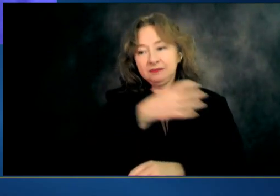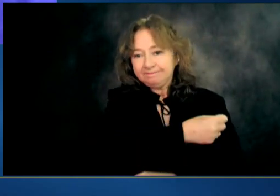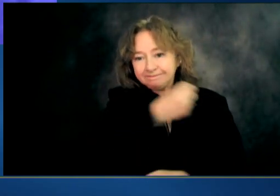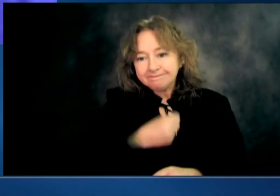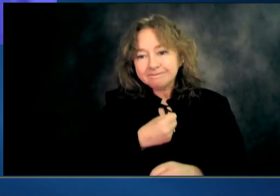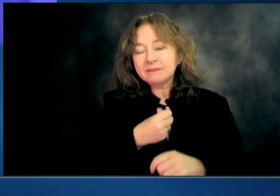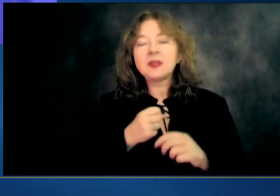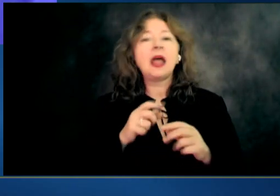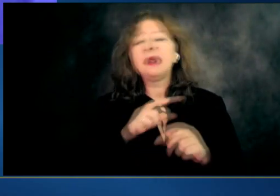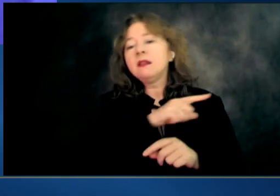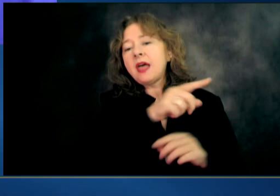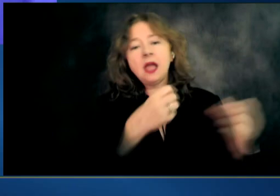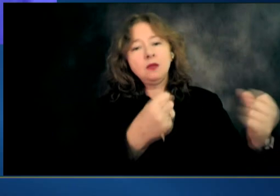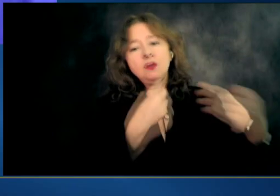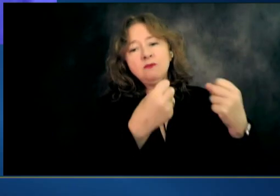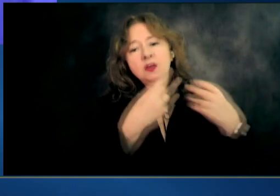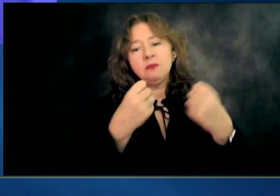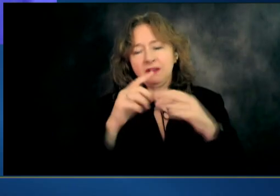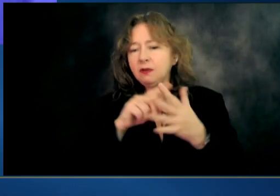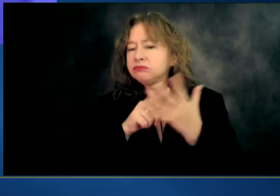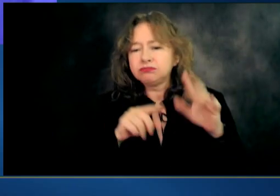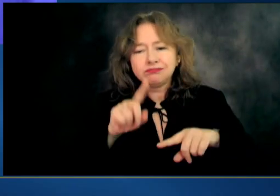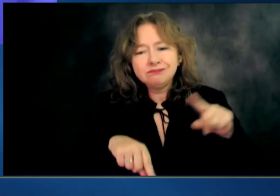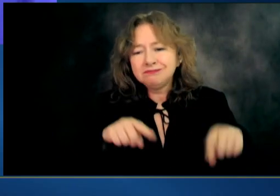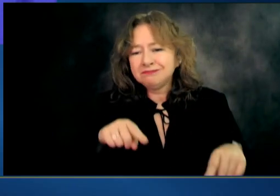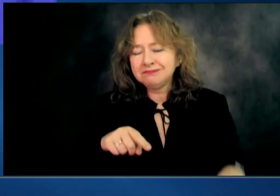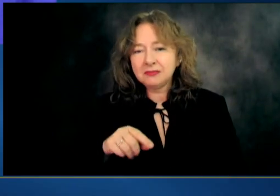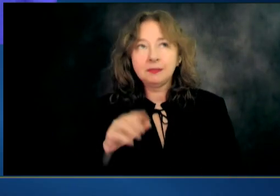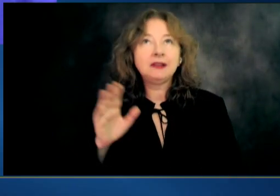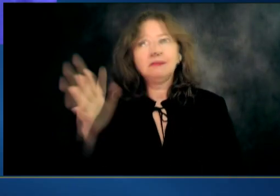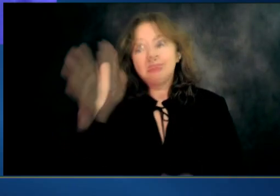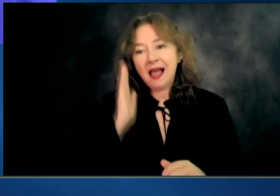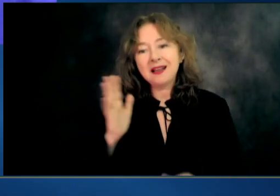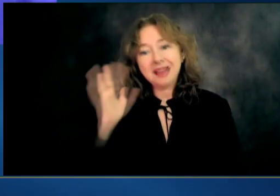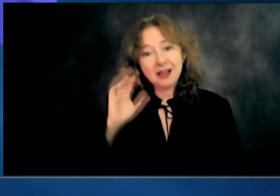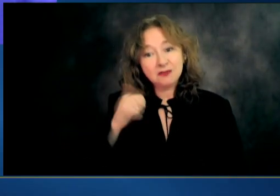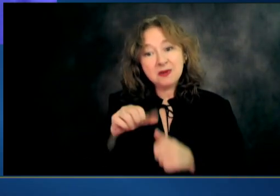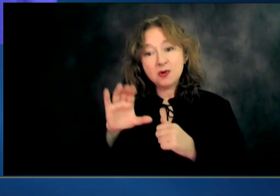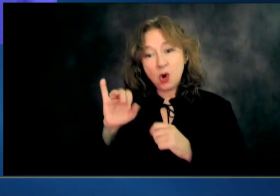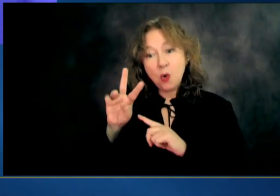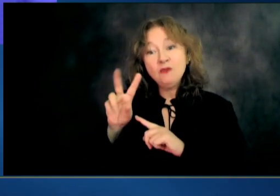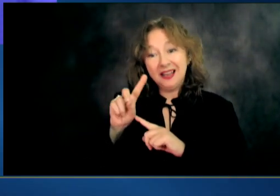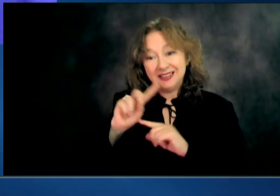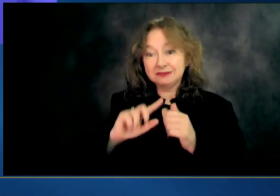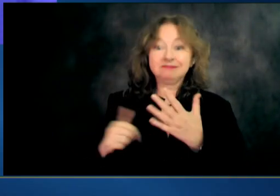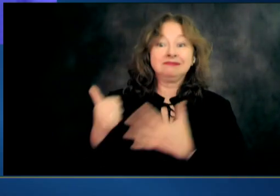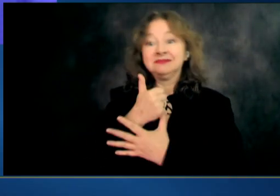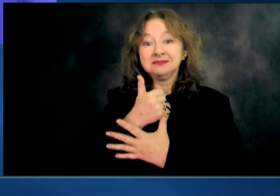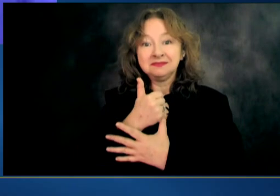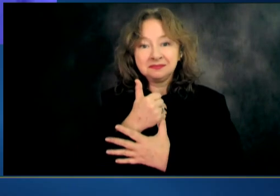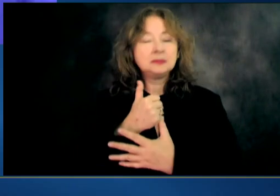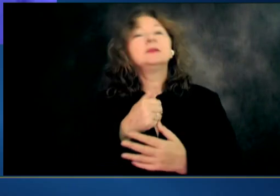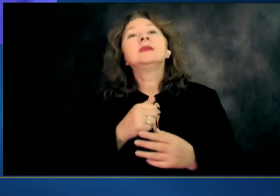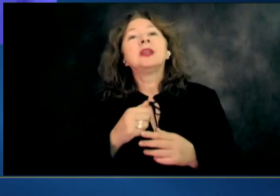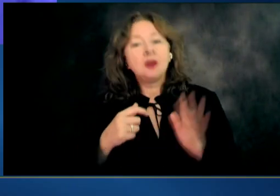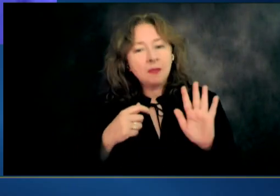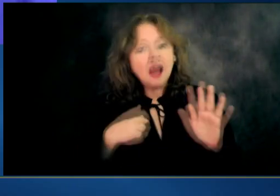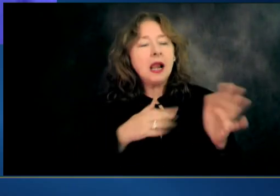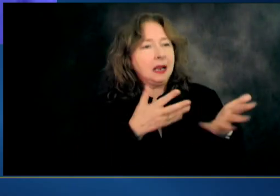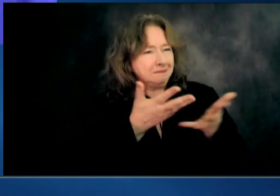COVID was front of mind in everything we did, but I remember getting briefed by our teams